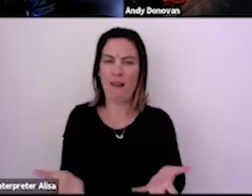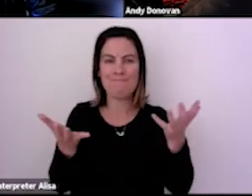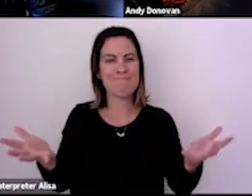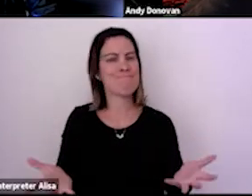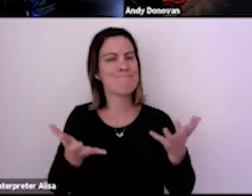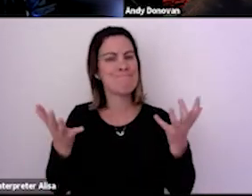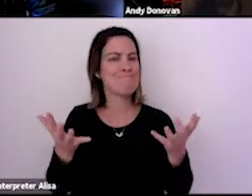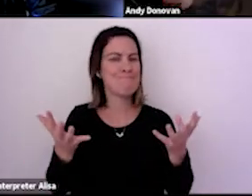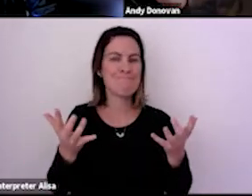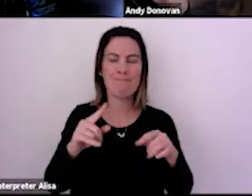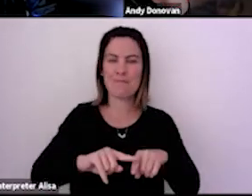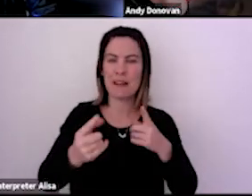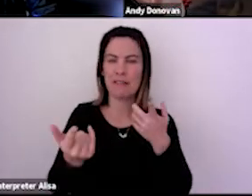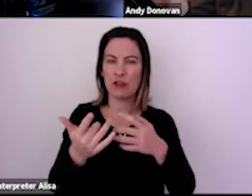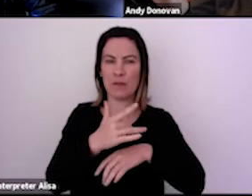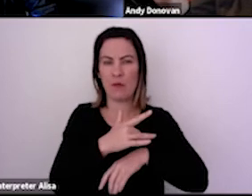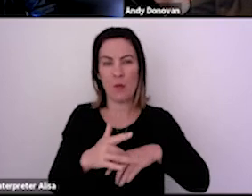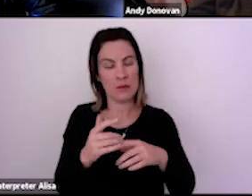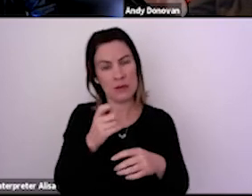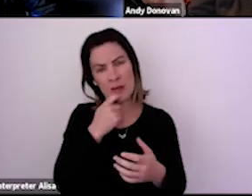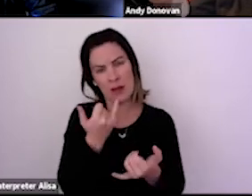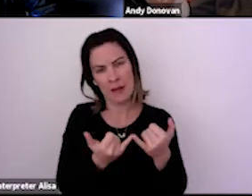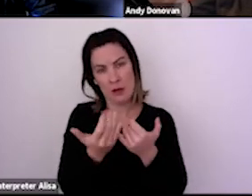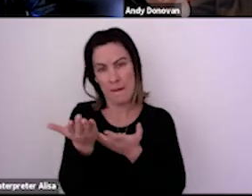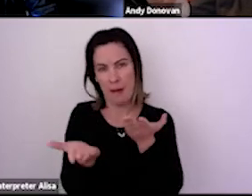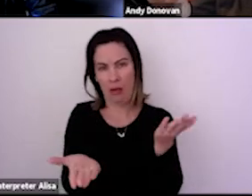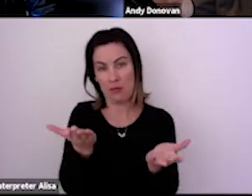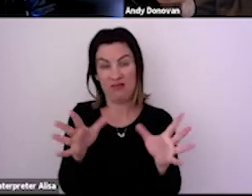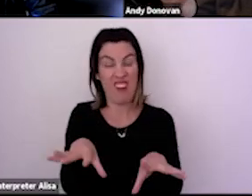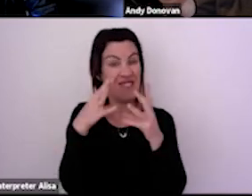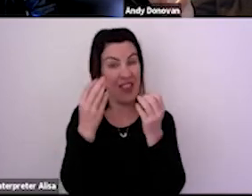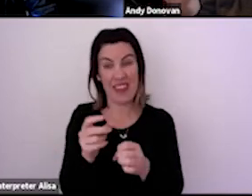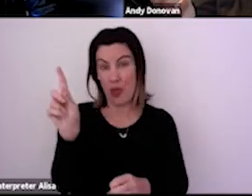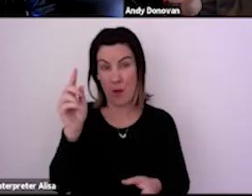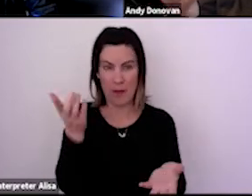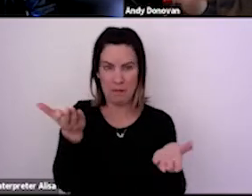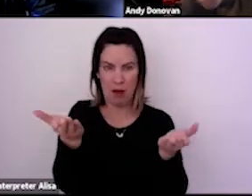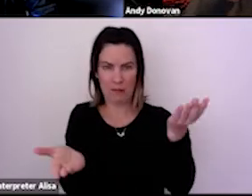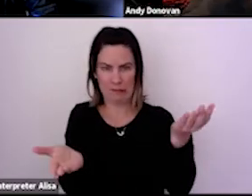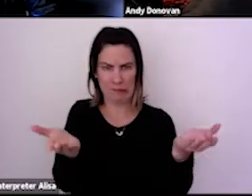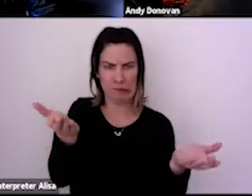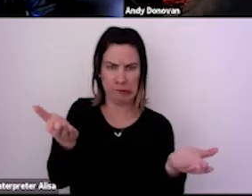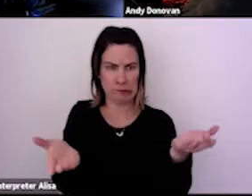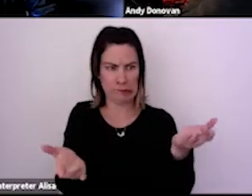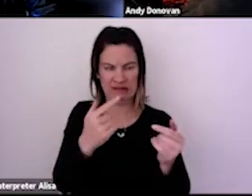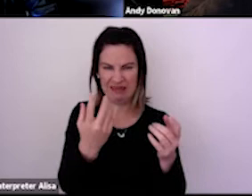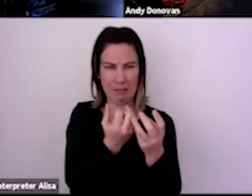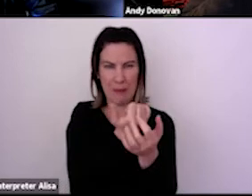about, I suppose. I mean this whole thing, really, is a balancing about, in terms of all of those kind of variables that everyone is facing.